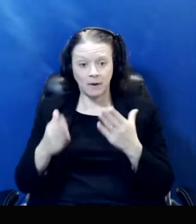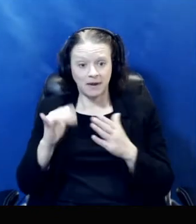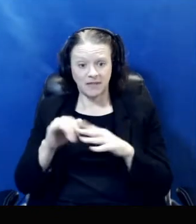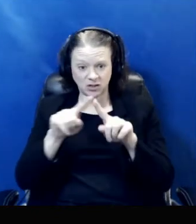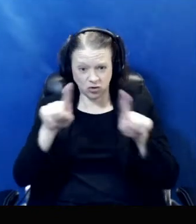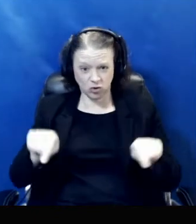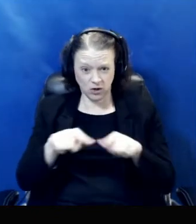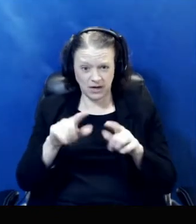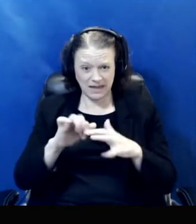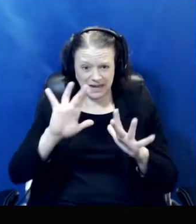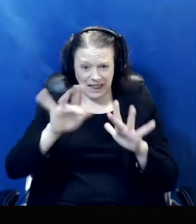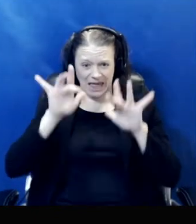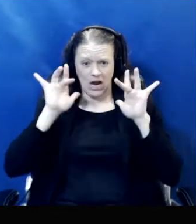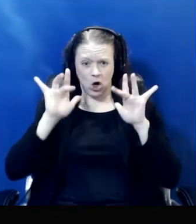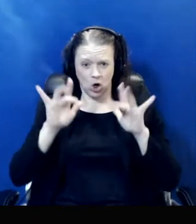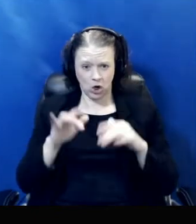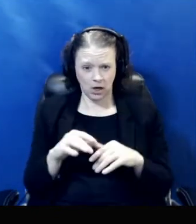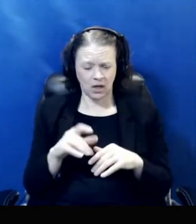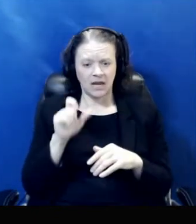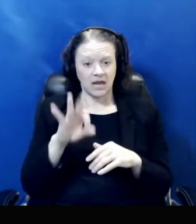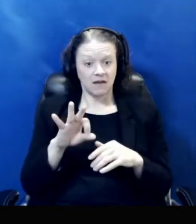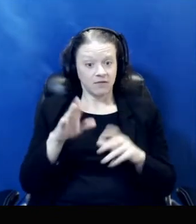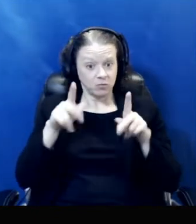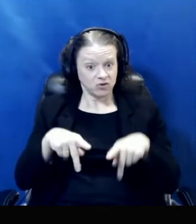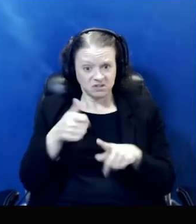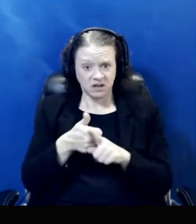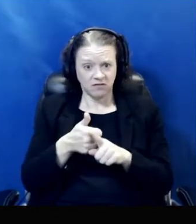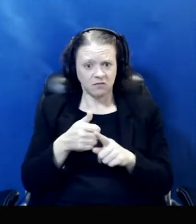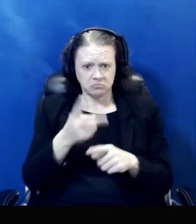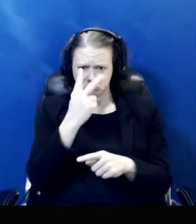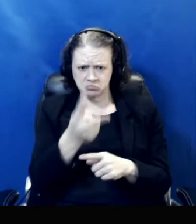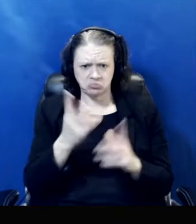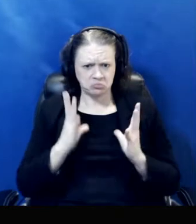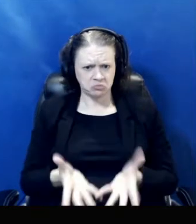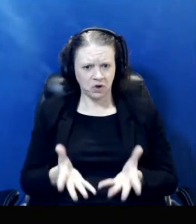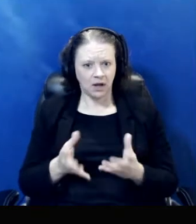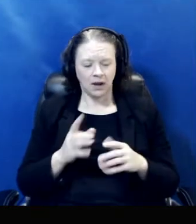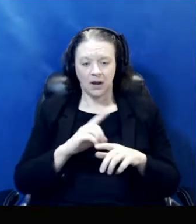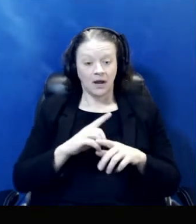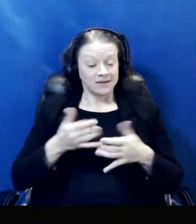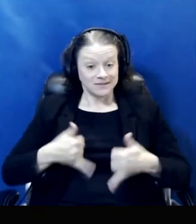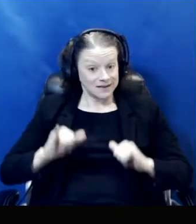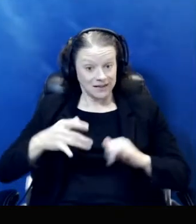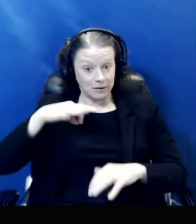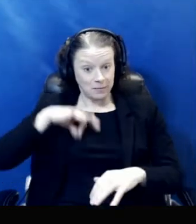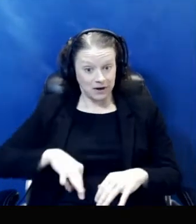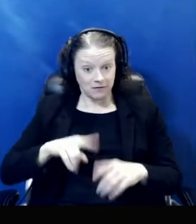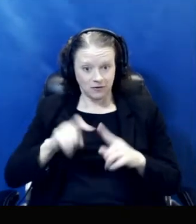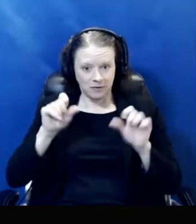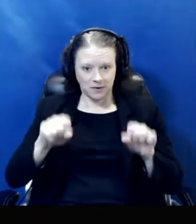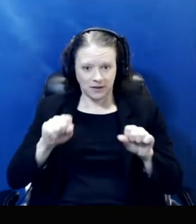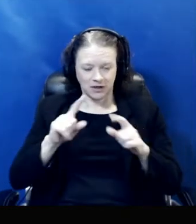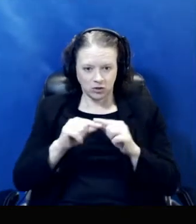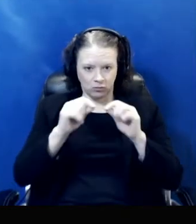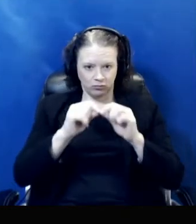if the player doesn't have a visual disability, they would still benefit from the ability to optimize their text display.